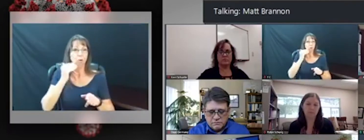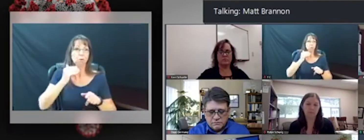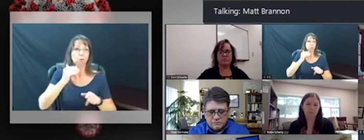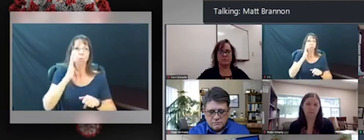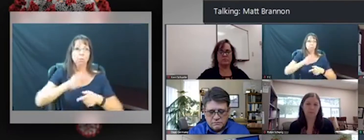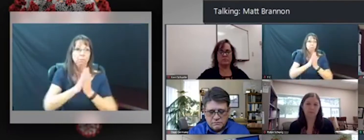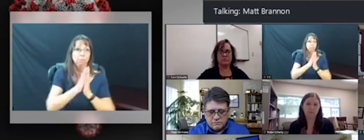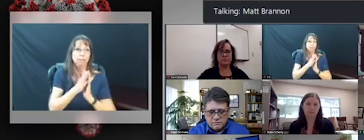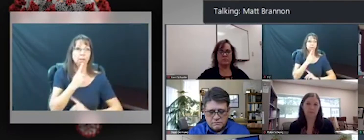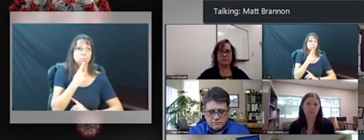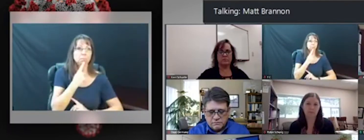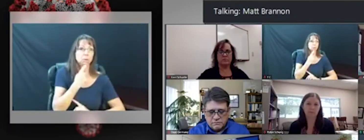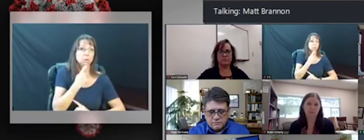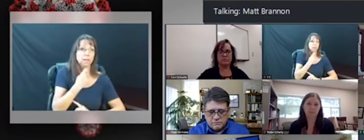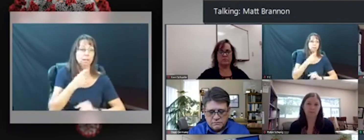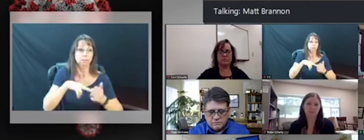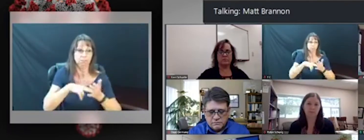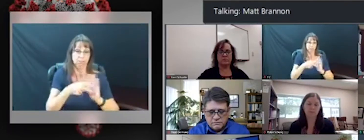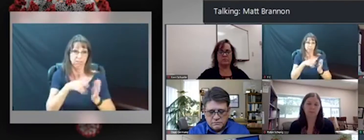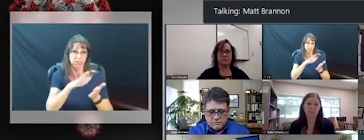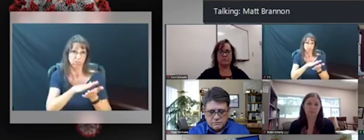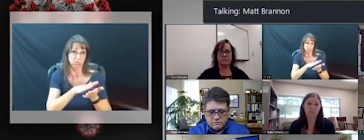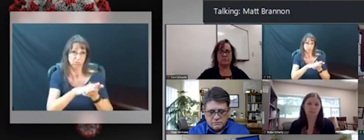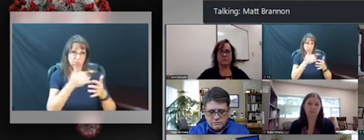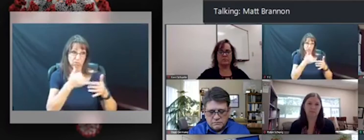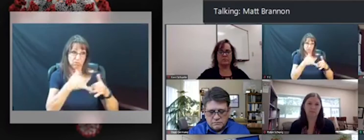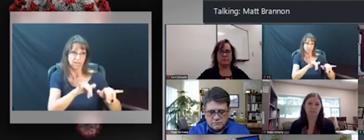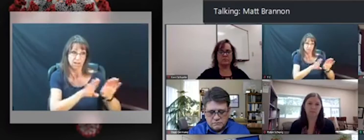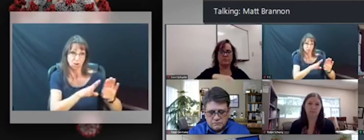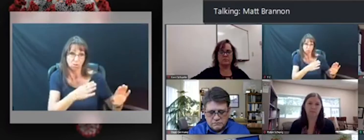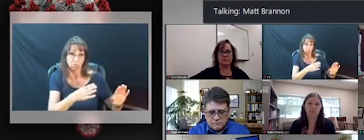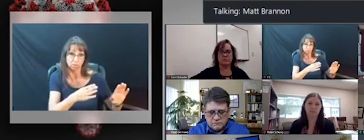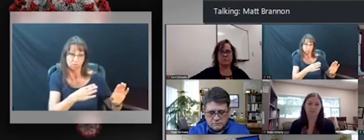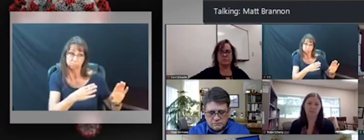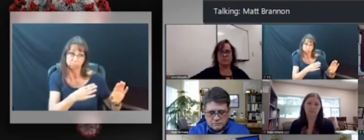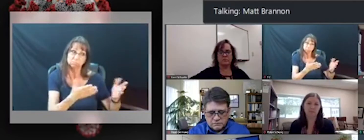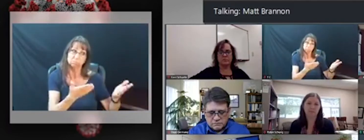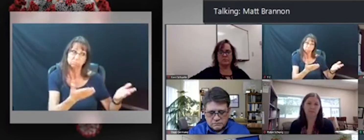parents about high school sports. Do we have any idea how going into the red affects that